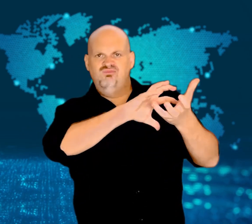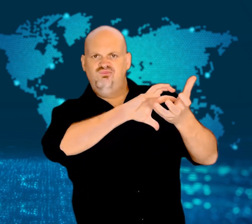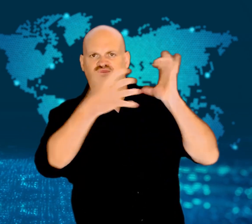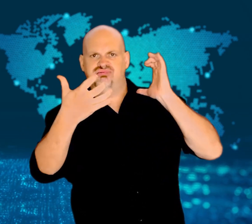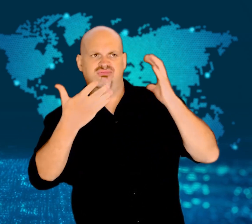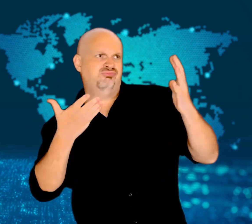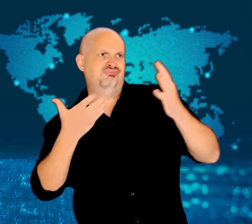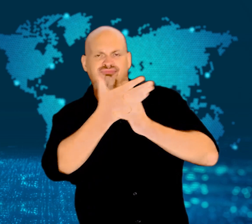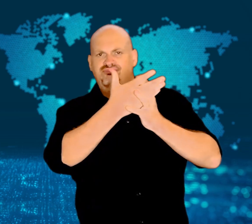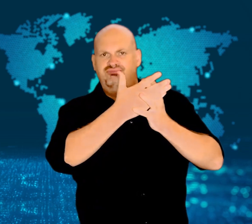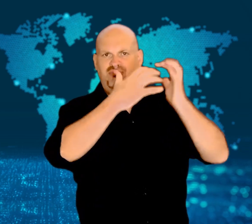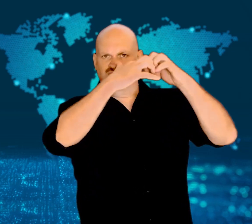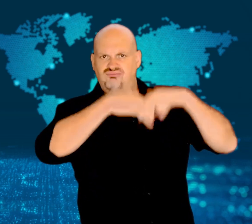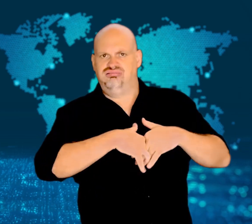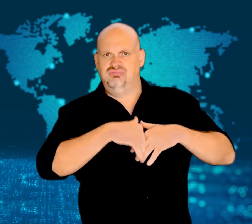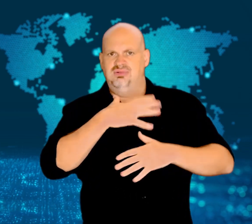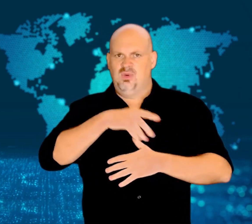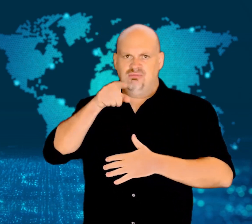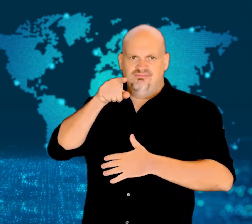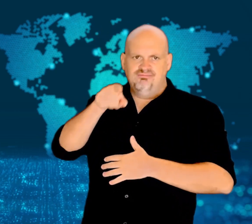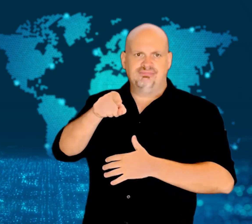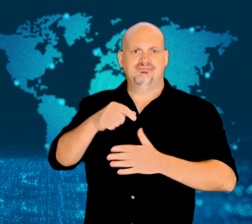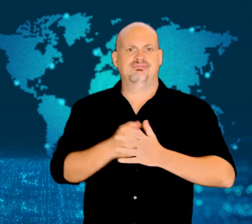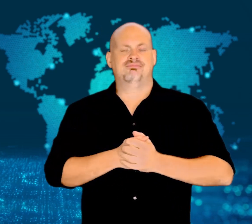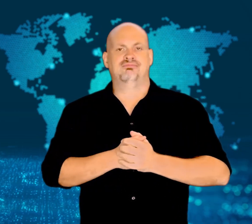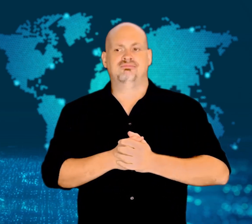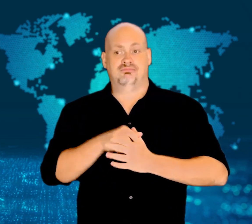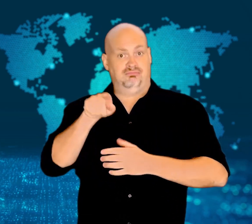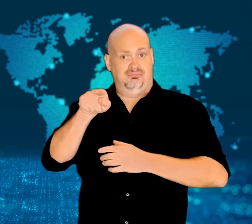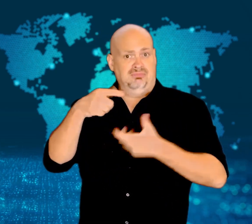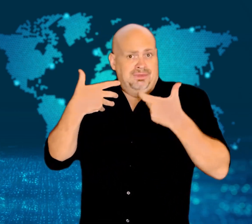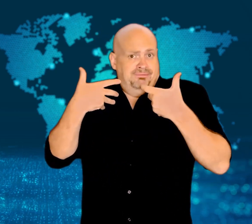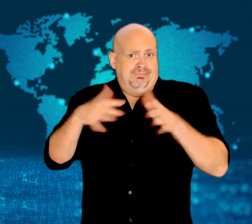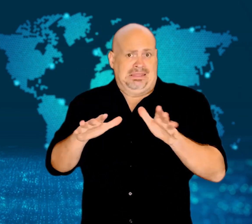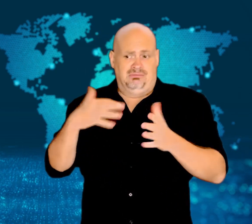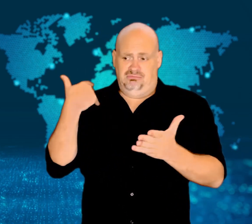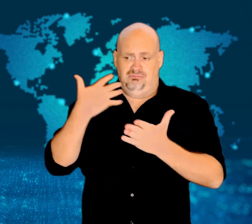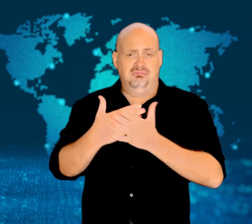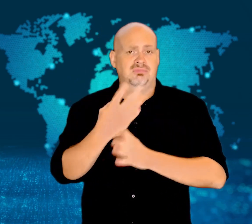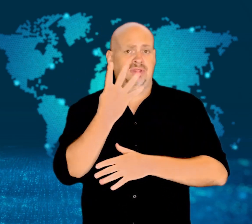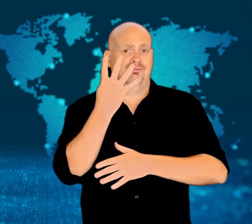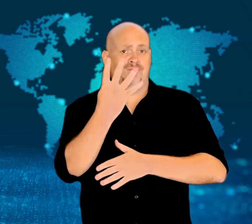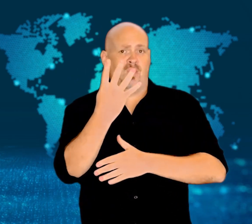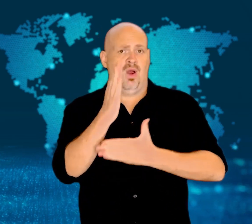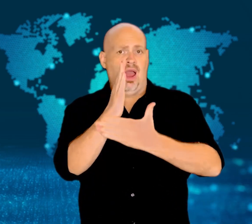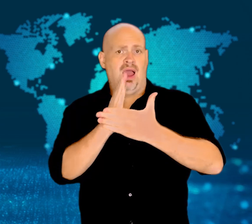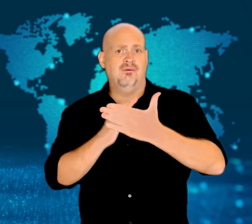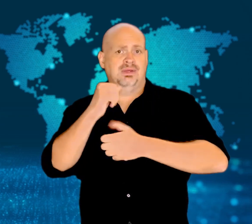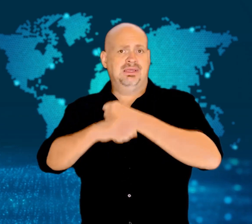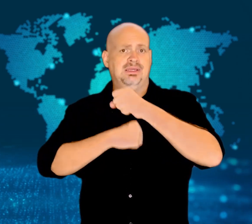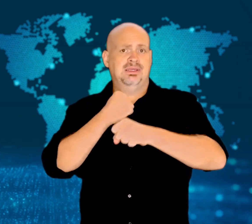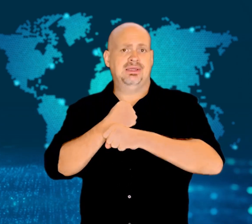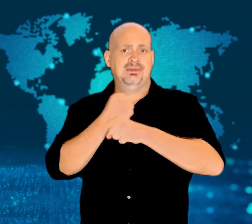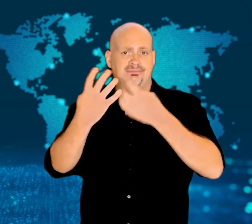without being convicted.